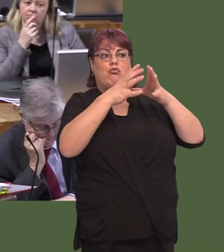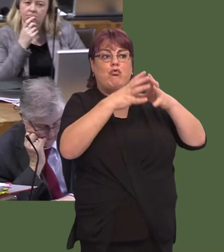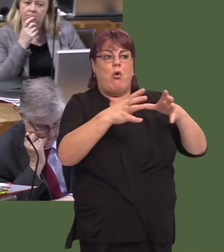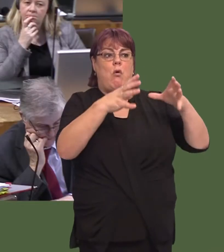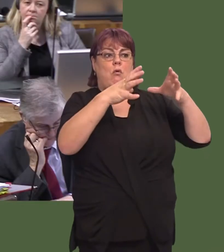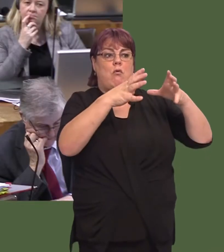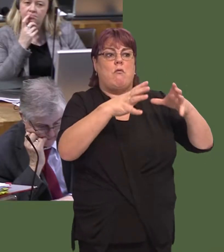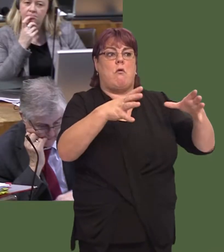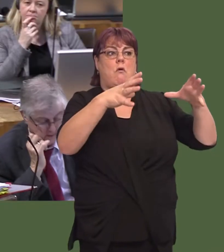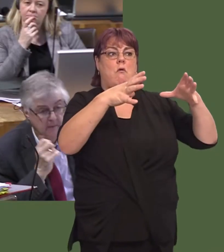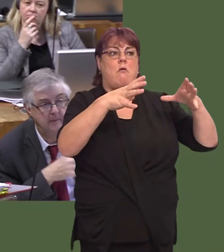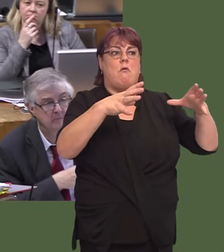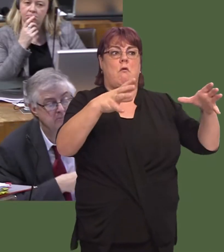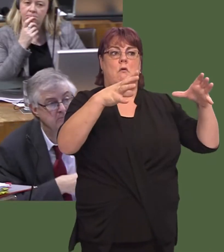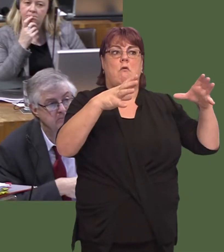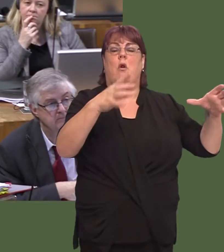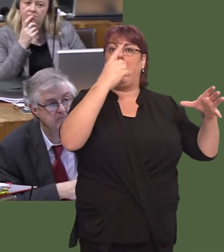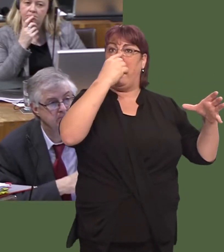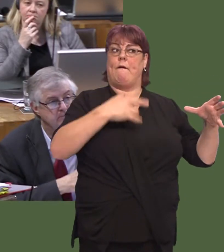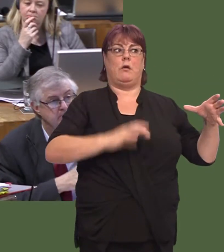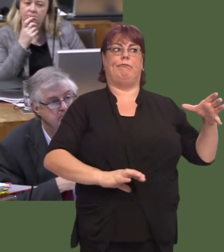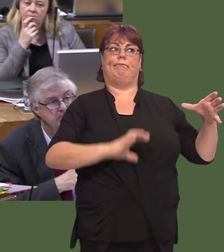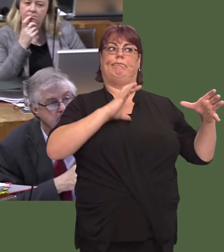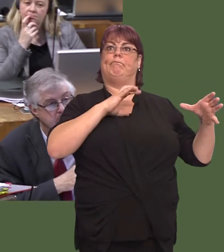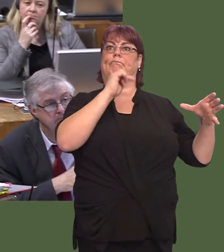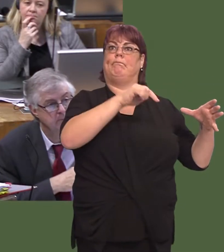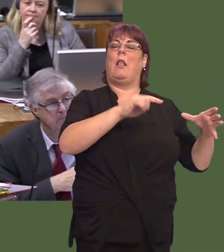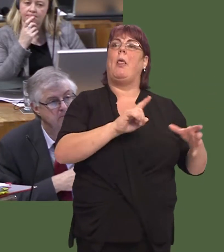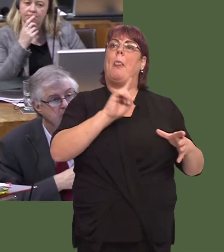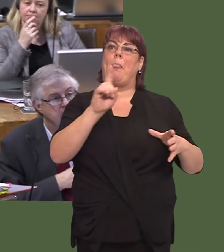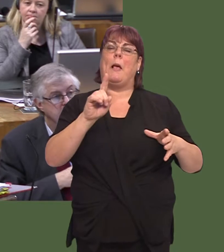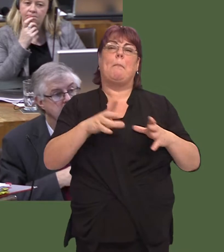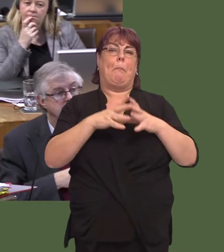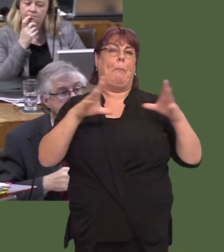That, to me, is the greatest challenge in the economy: telling people, ëDonít sell